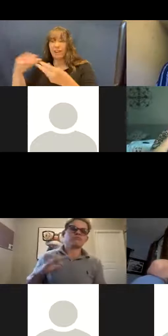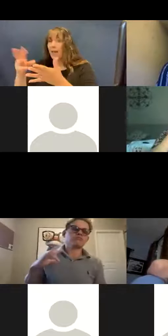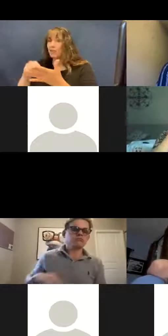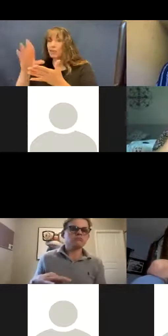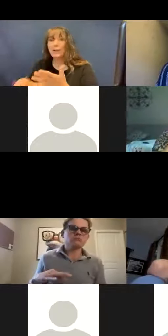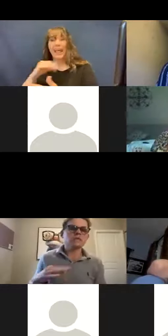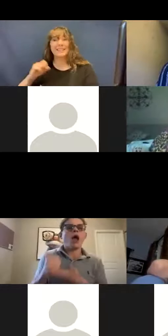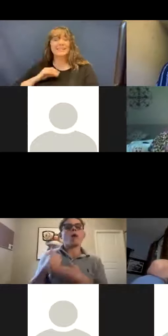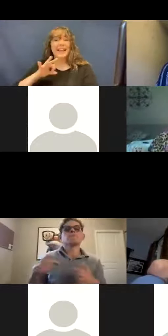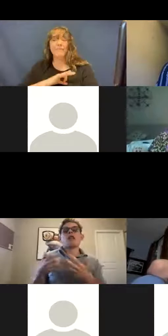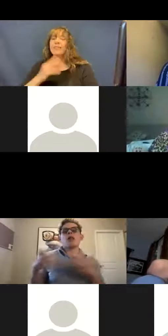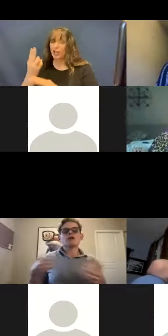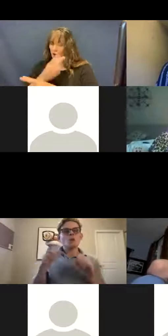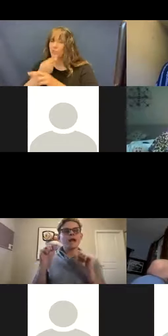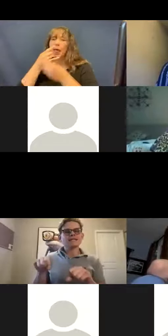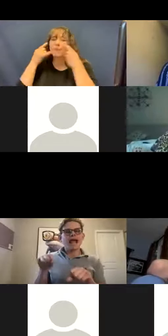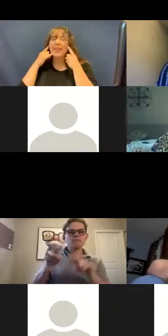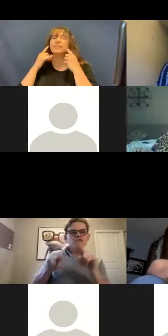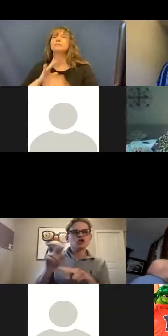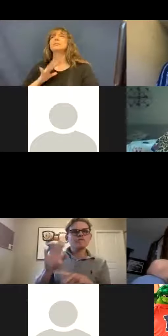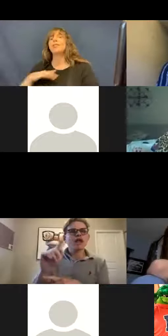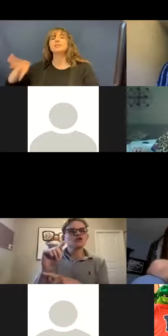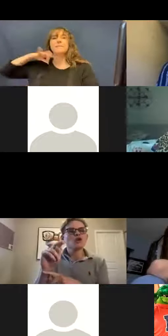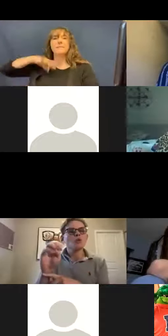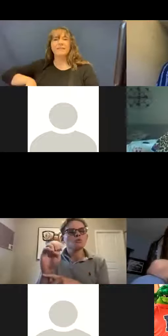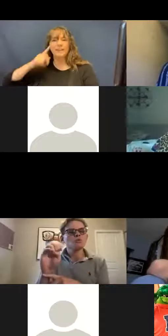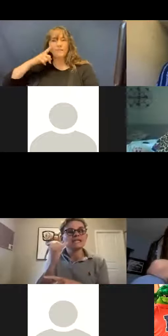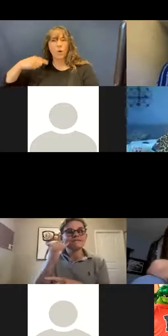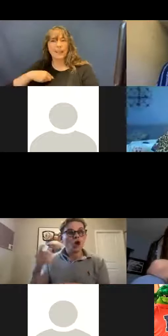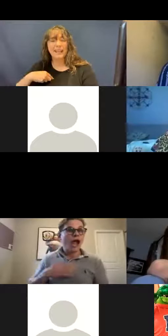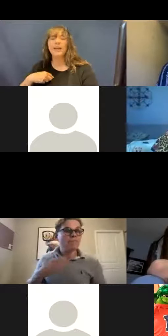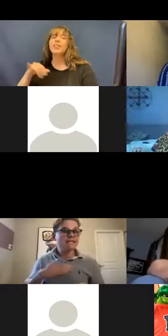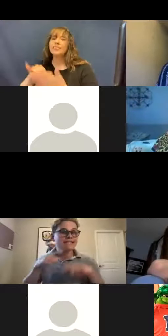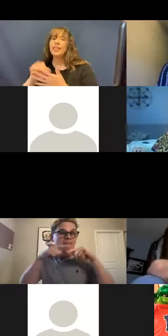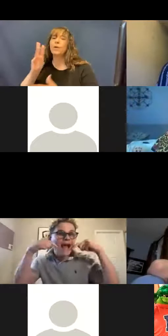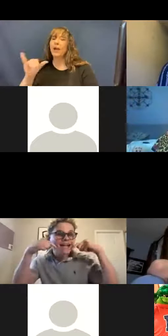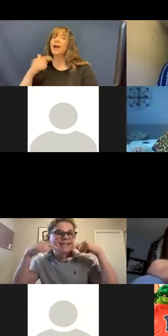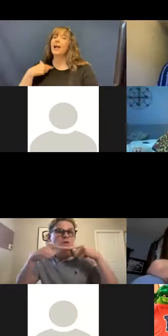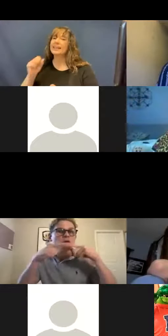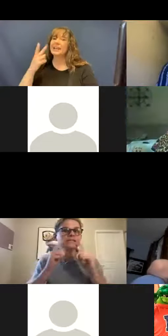and they do use them. So that is quite a benefit for me. And that way I can see the tone, if